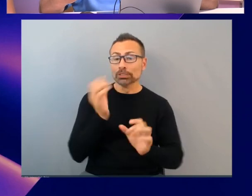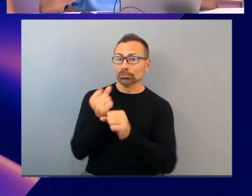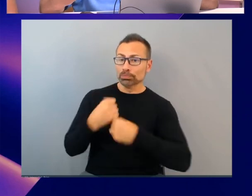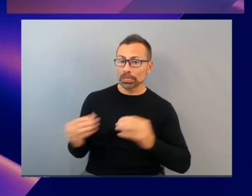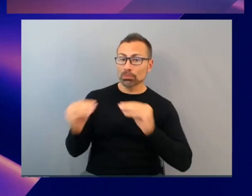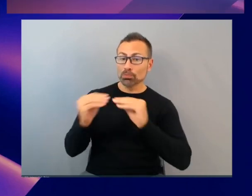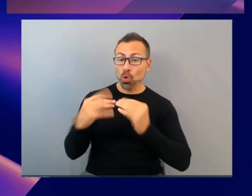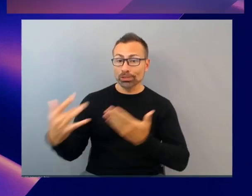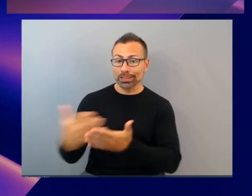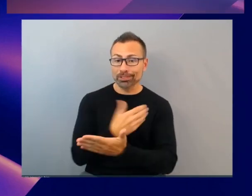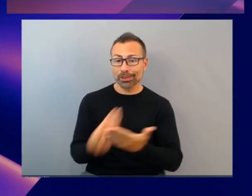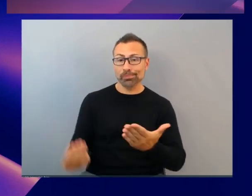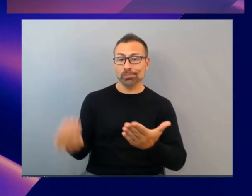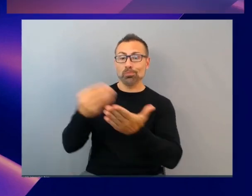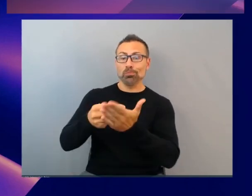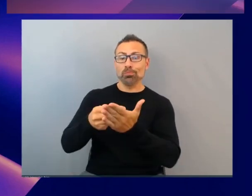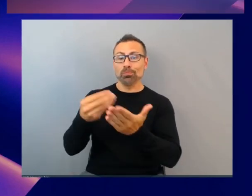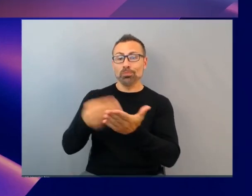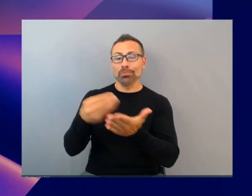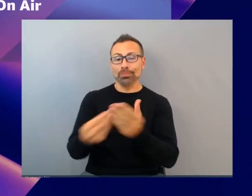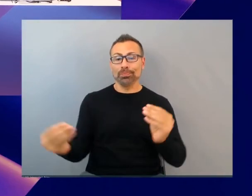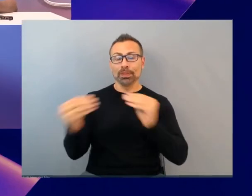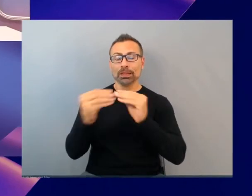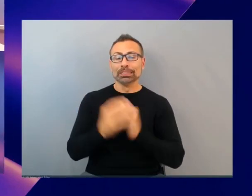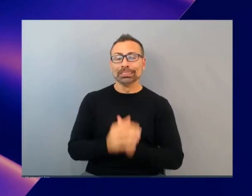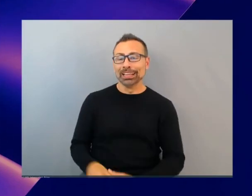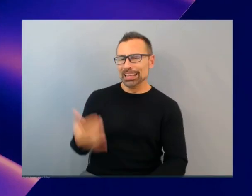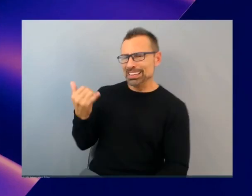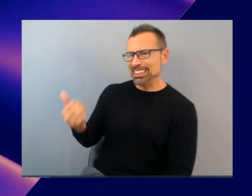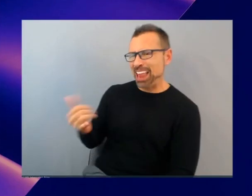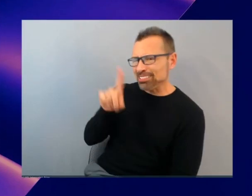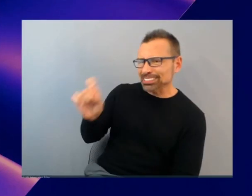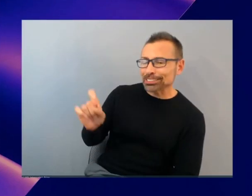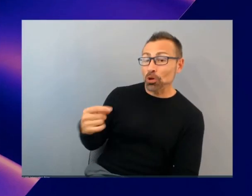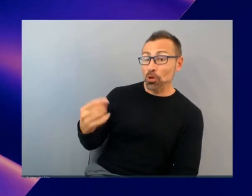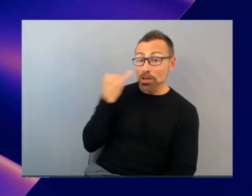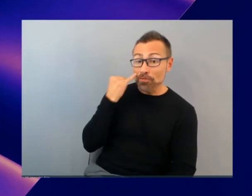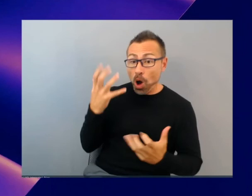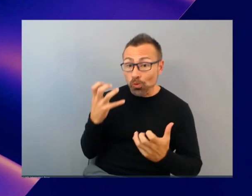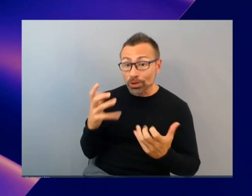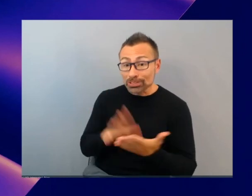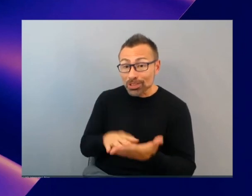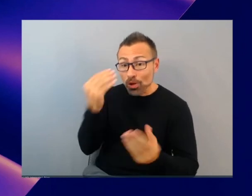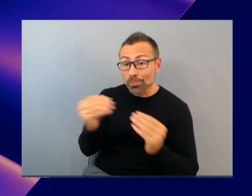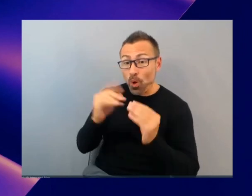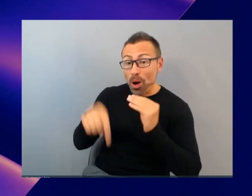Great, Raghav, where do I go to learn more about data architectures on AWS? Yes, I wrote a white paper